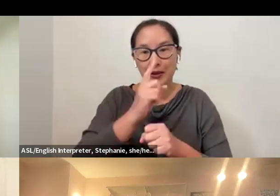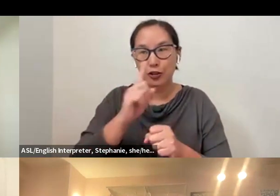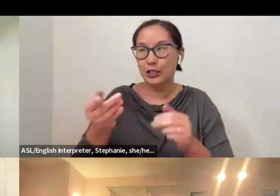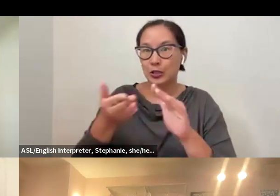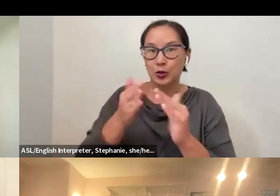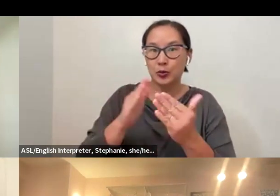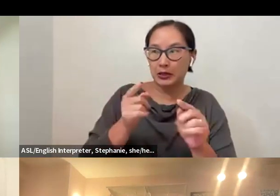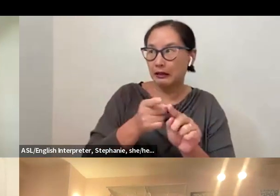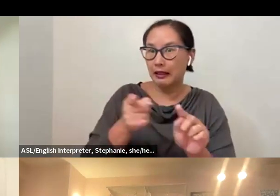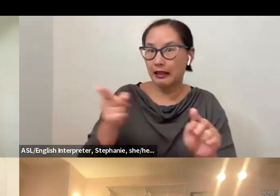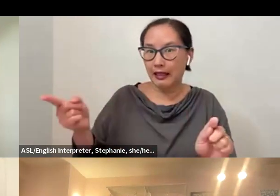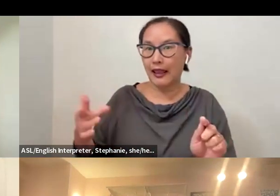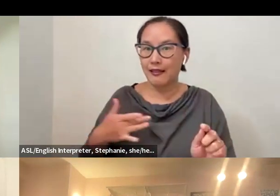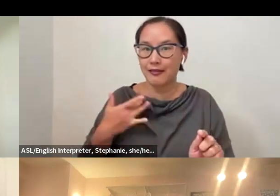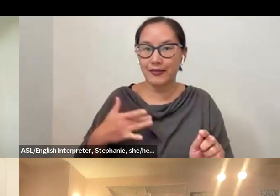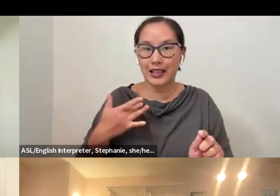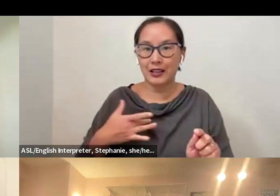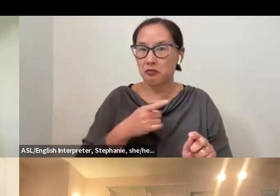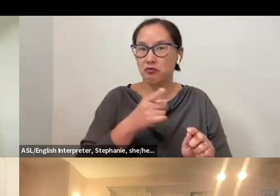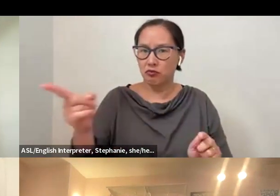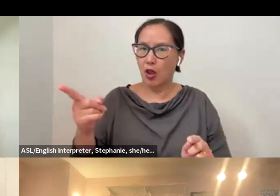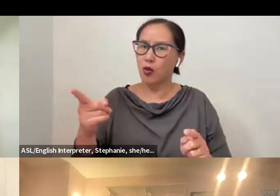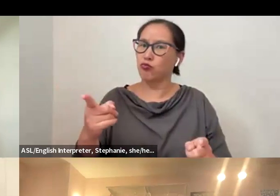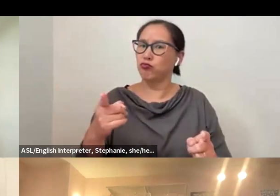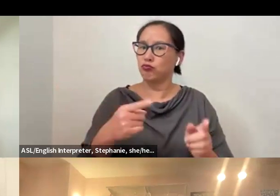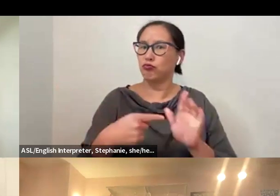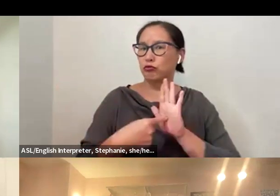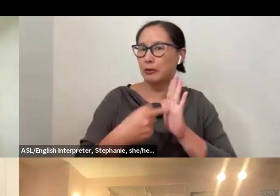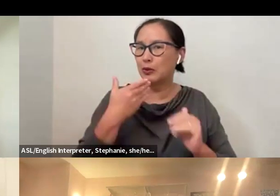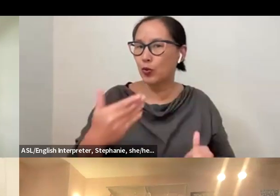feels, represented accurately, and authentically.